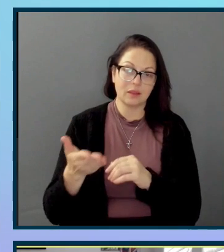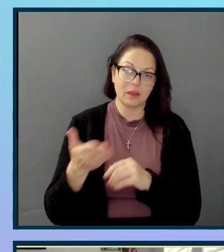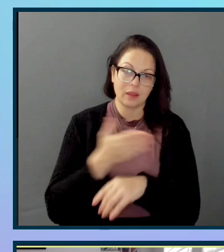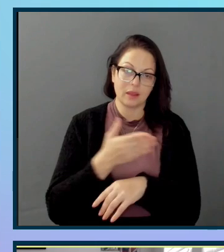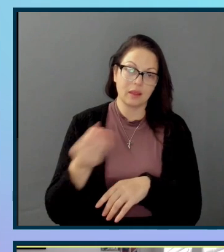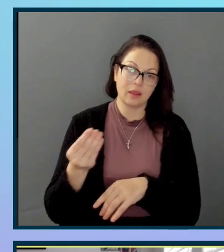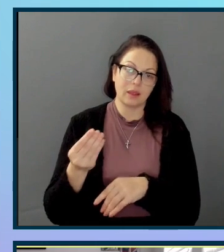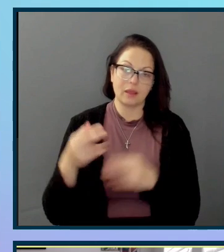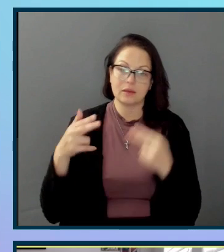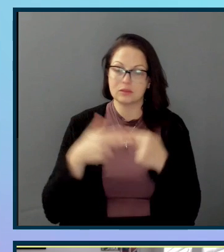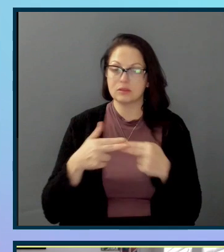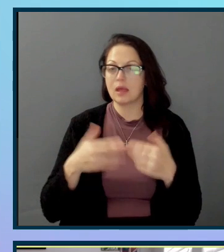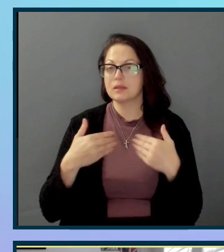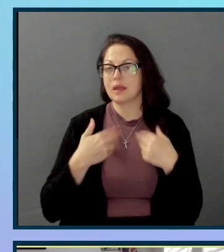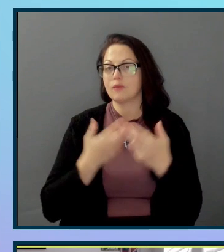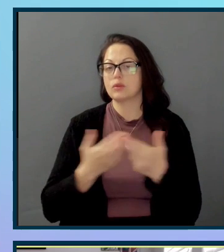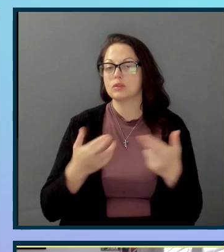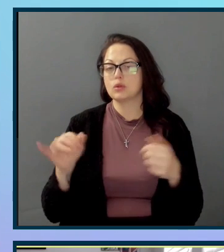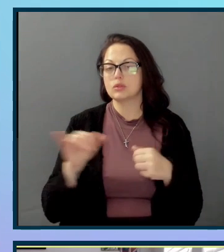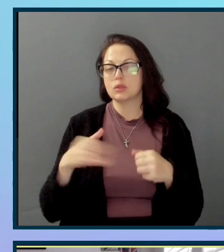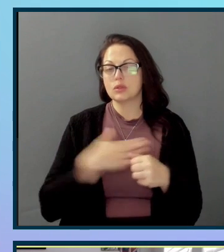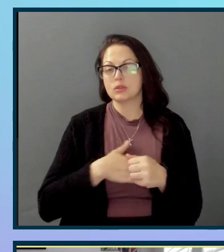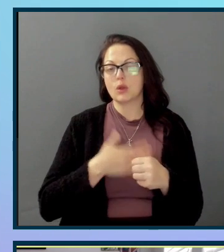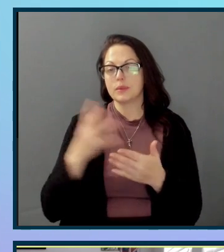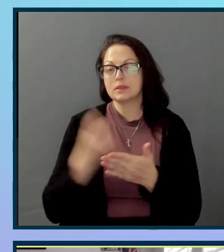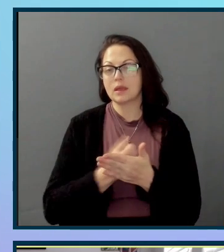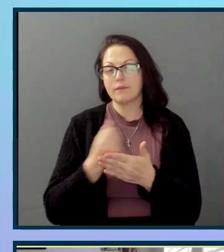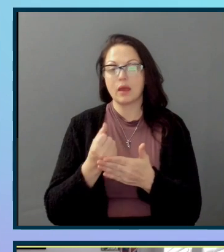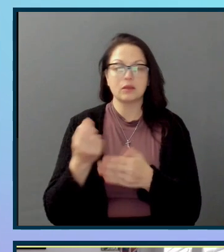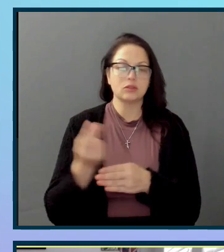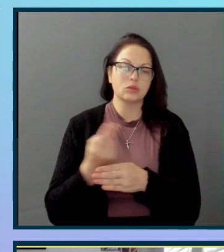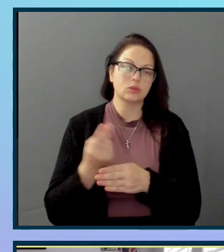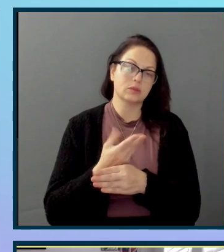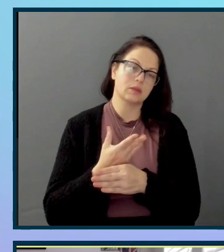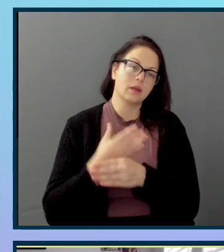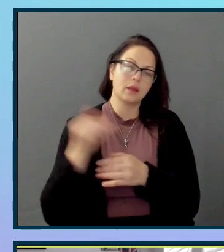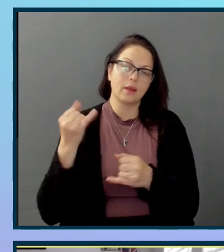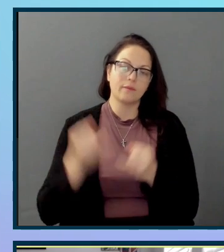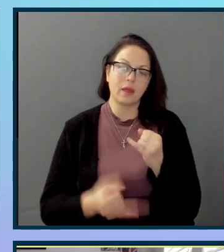Our slides have resources, so please take advantage of those. And then finally, the thank you slide